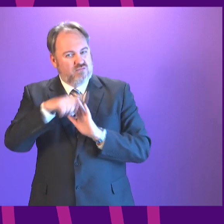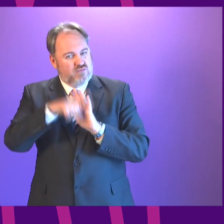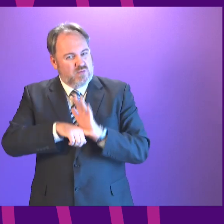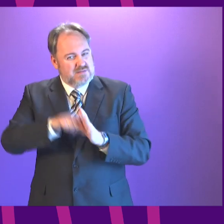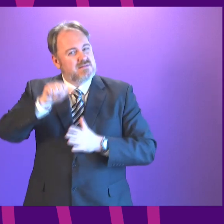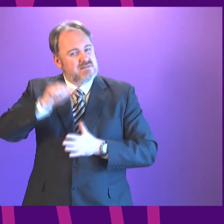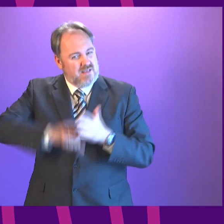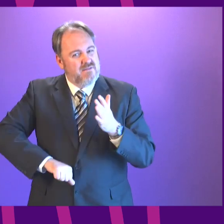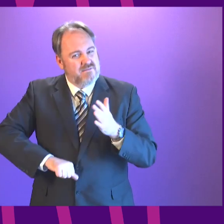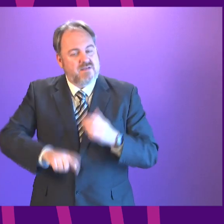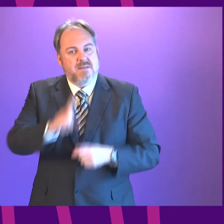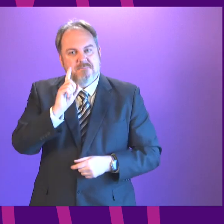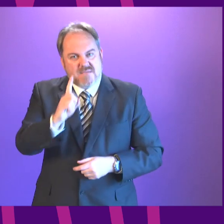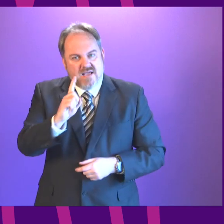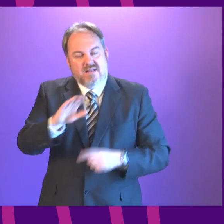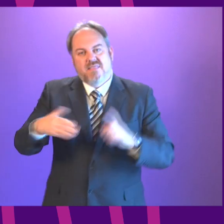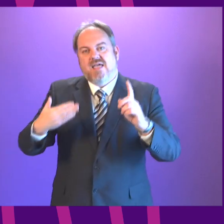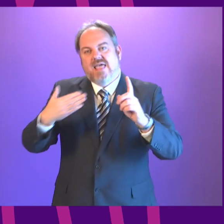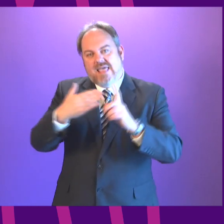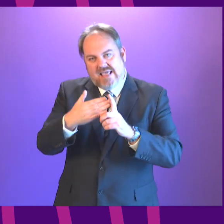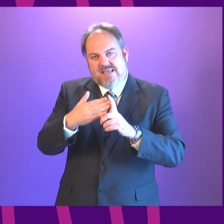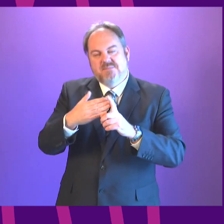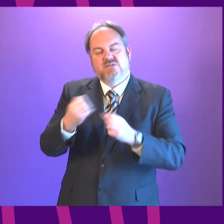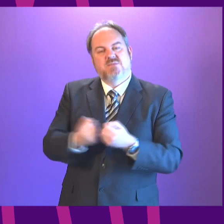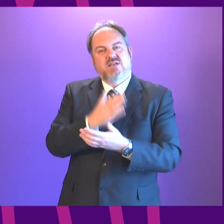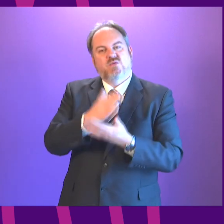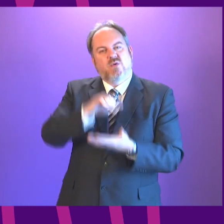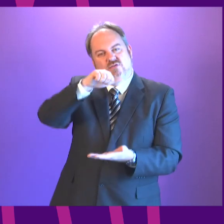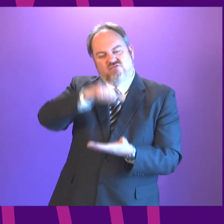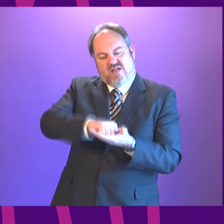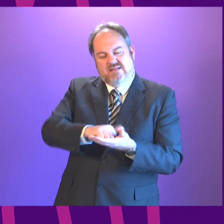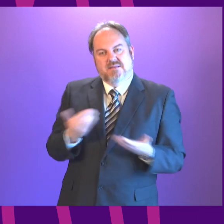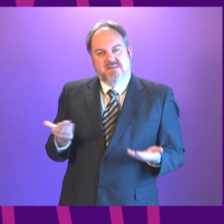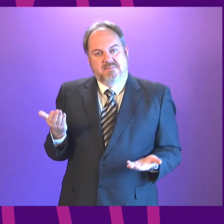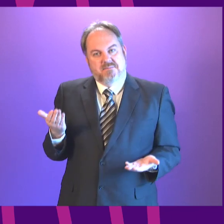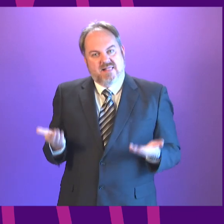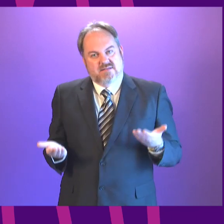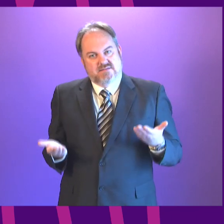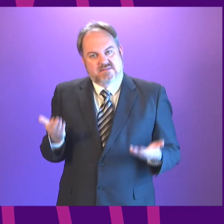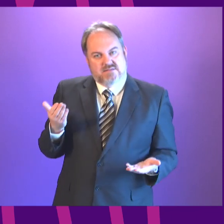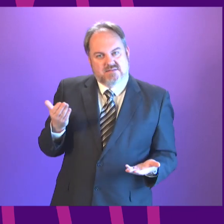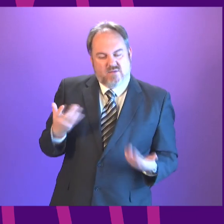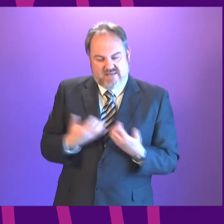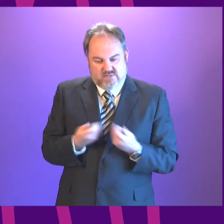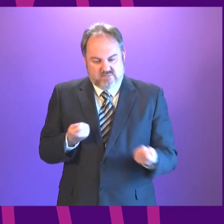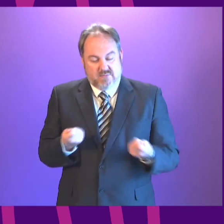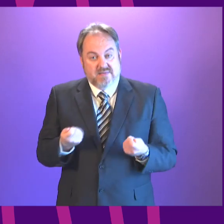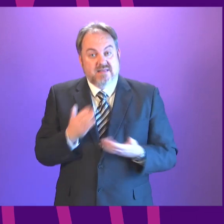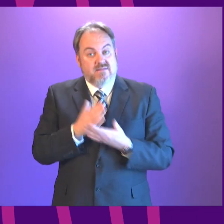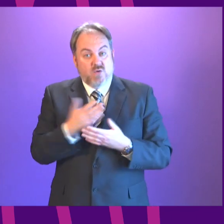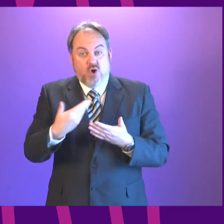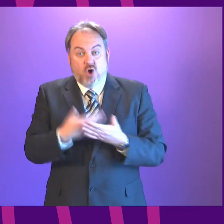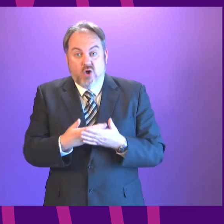those who were shielding to find a balance that is right for them. Among other things, the letter will advise people on the shielding list that, if they cannot work from home,